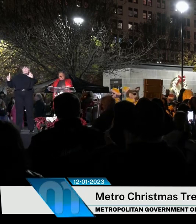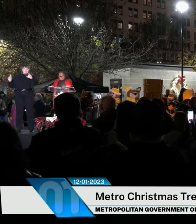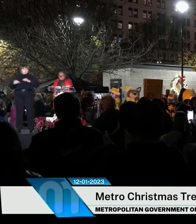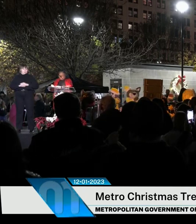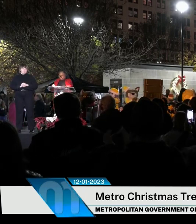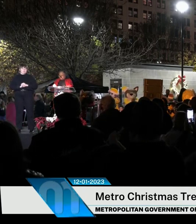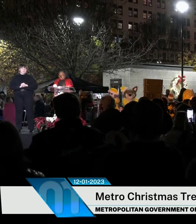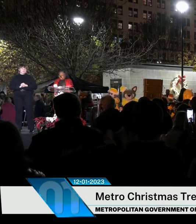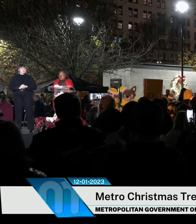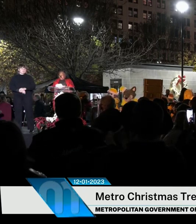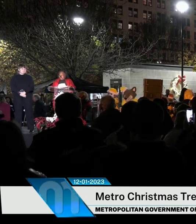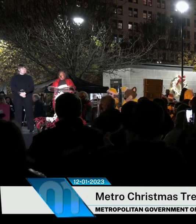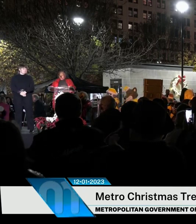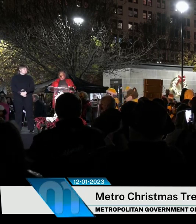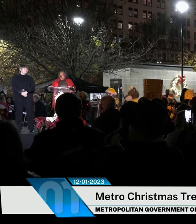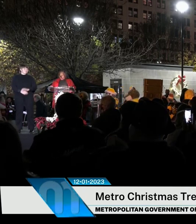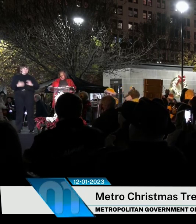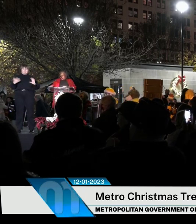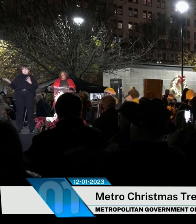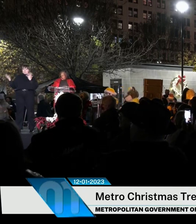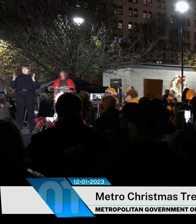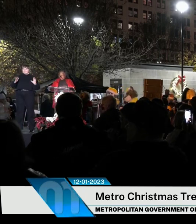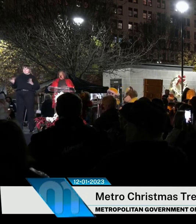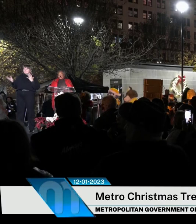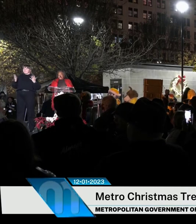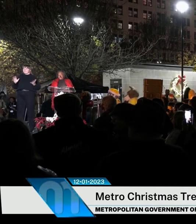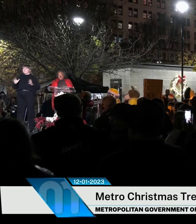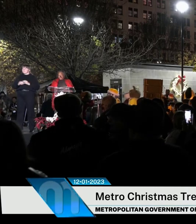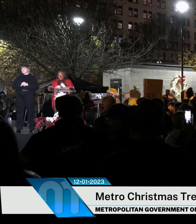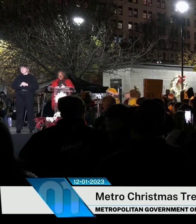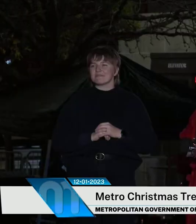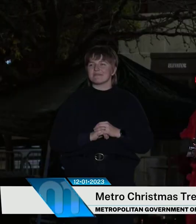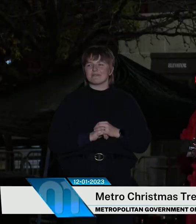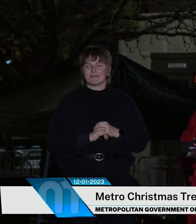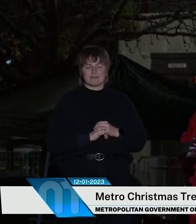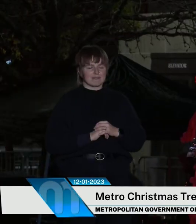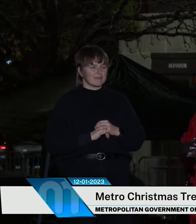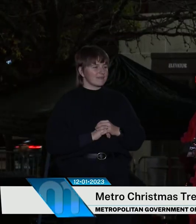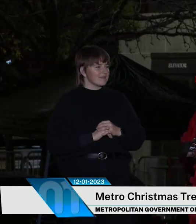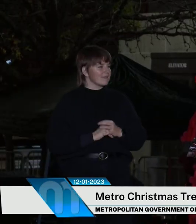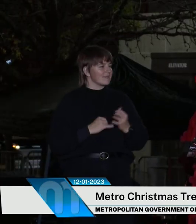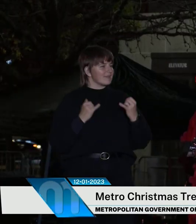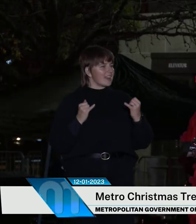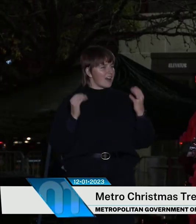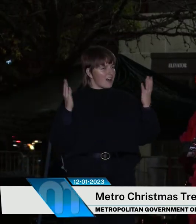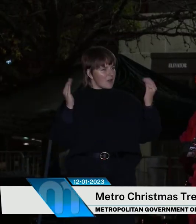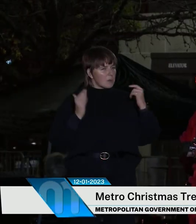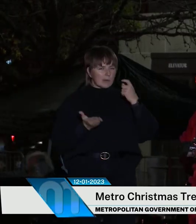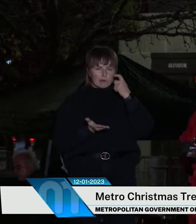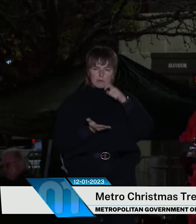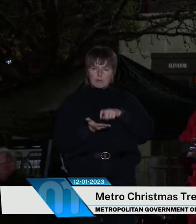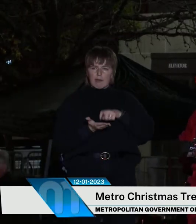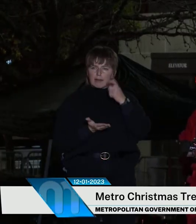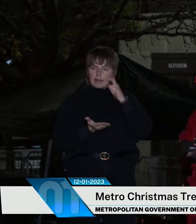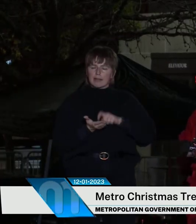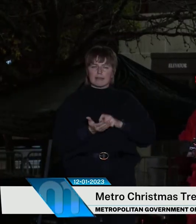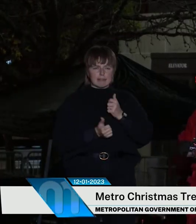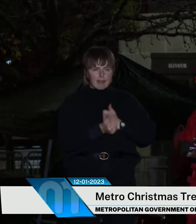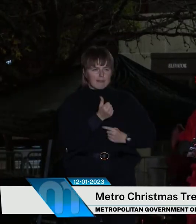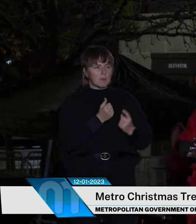APPLAUSE FOR GRACE LEER. NOW, WE